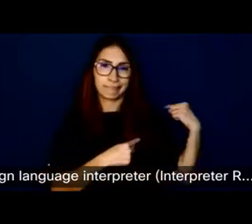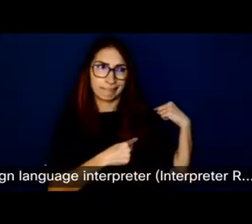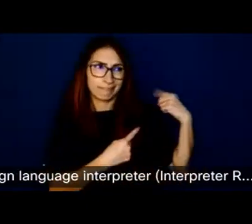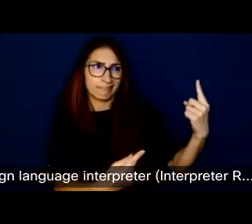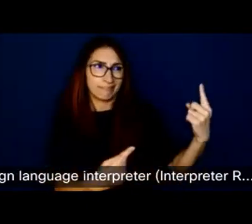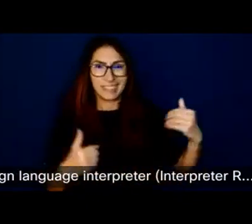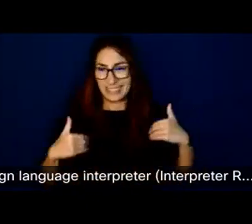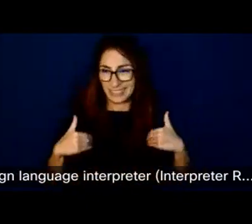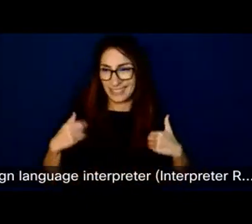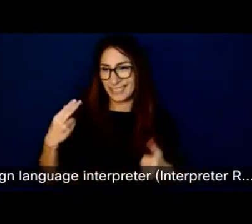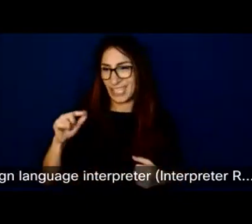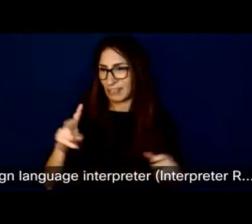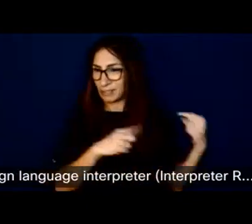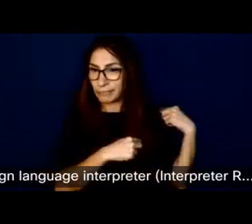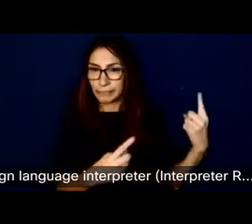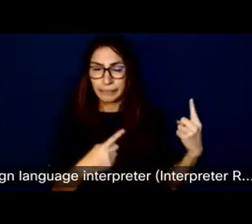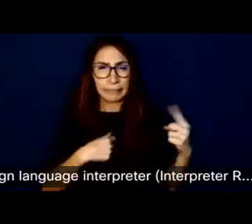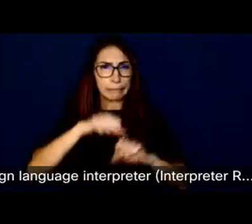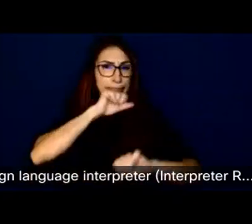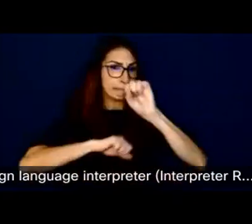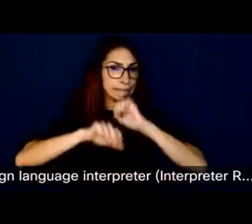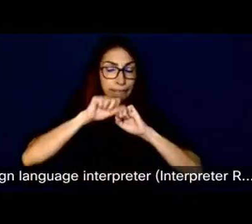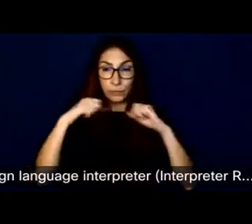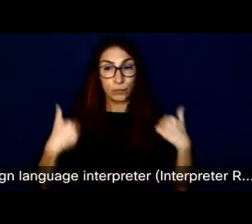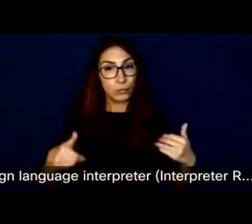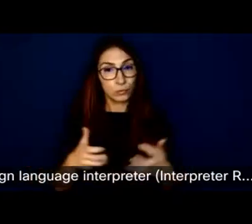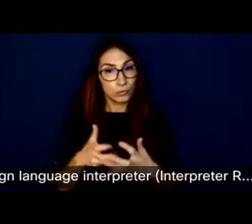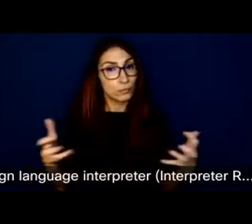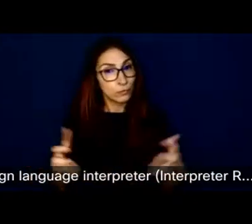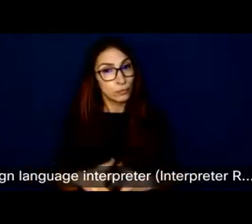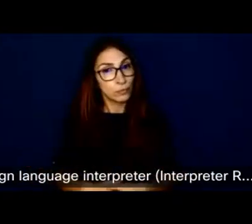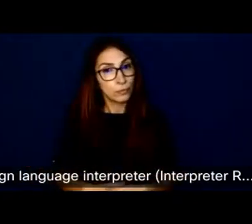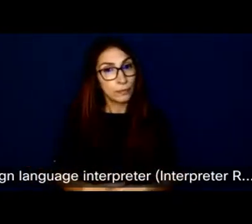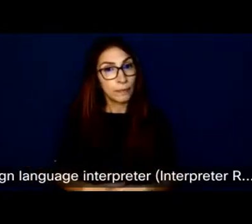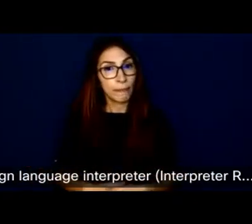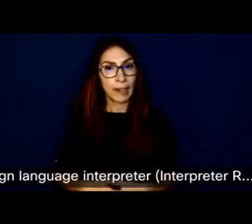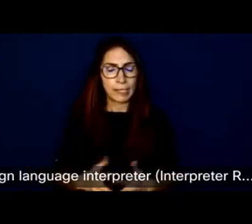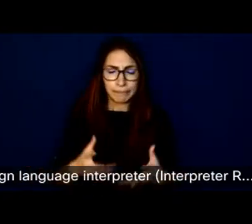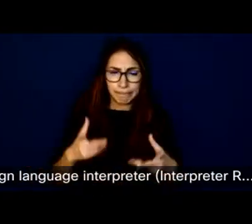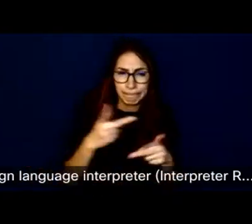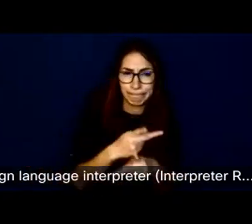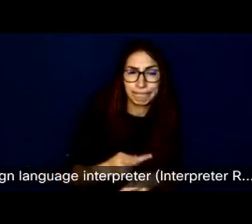Navigating HIV and learning how to advocate for myself was the